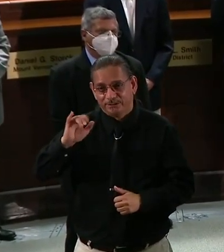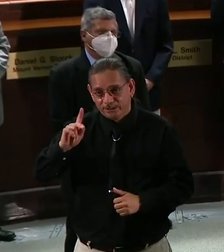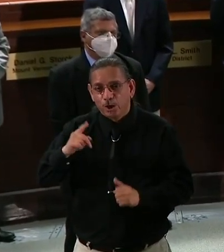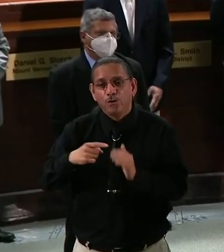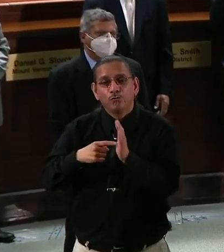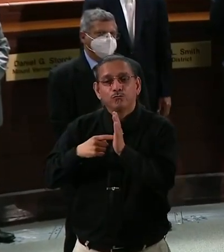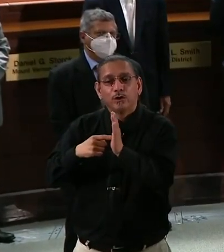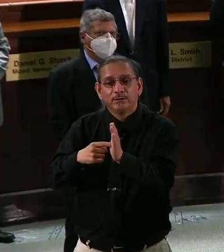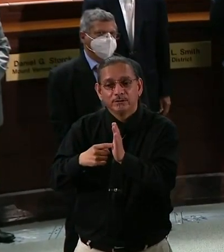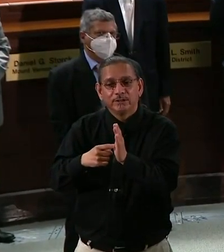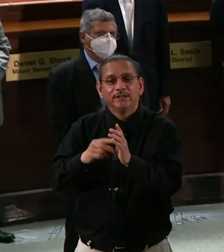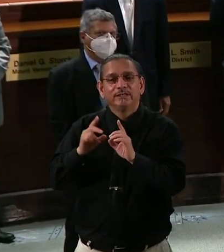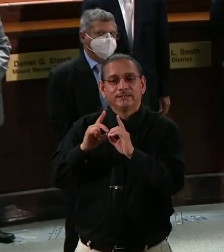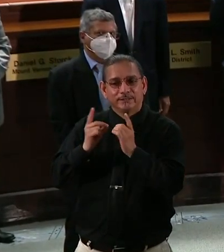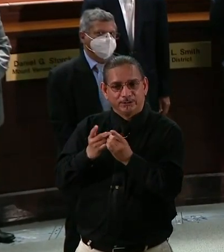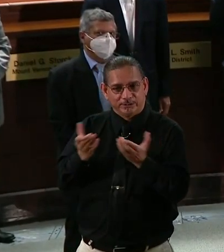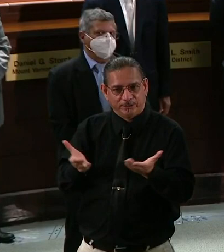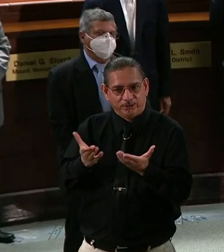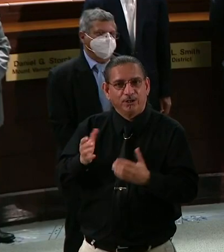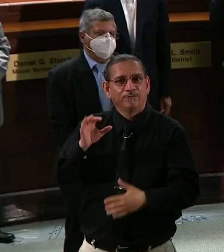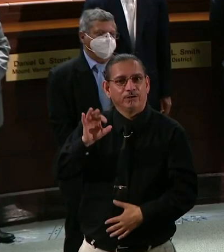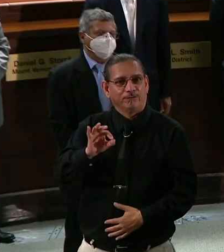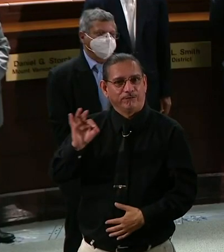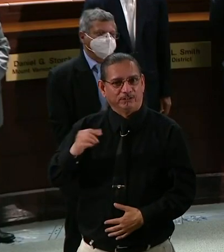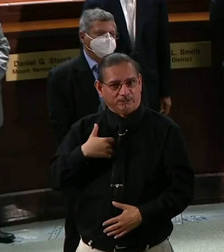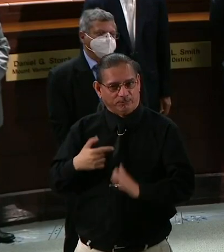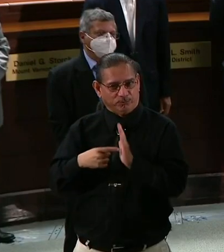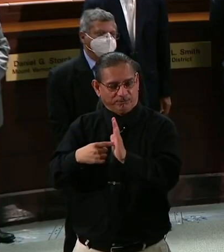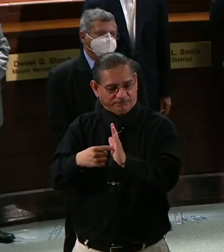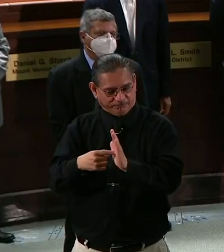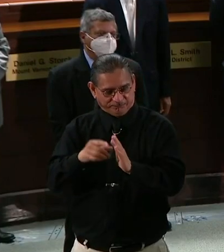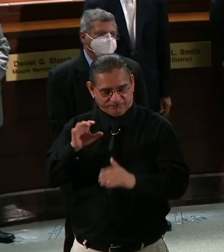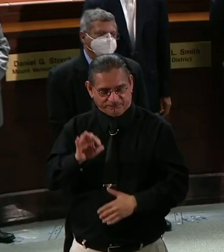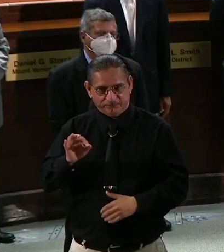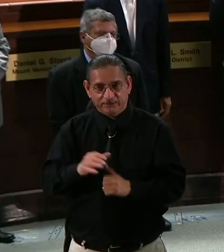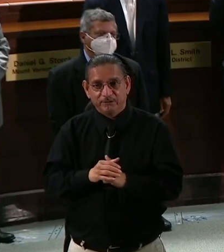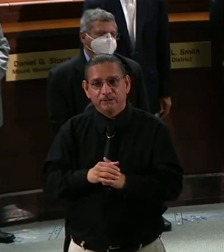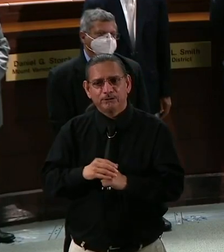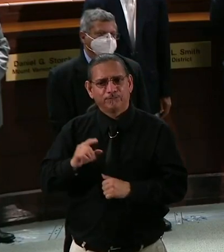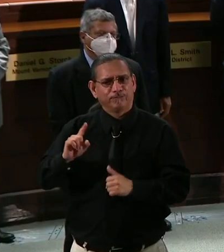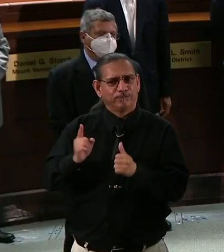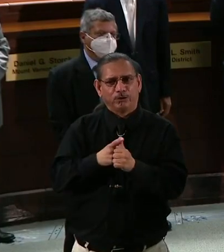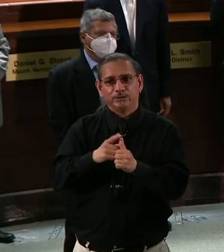SO DALIP KIDNAPPERS THEY THEY- THE SPEAKER PRO IT I CANNOT